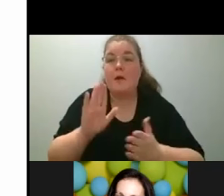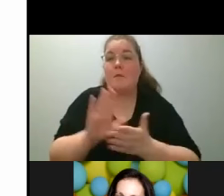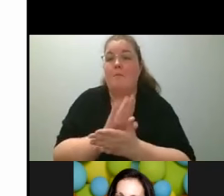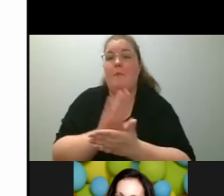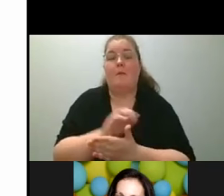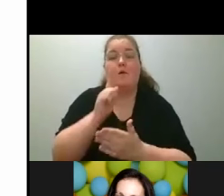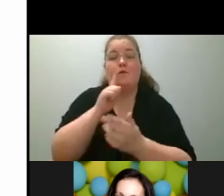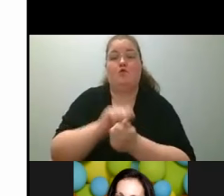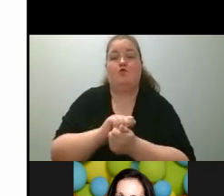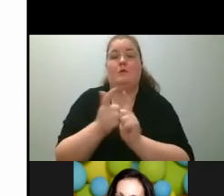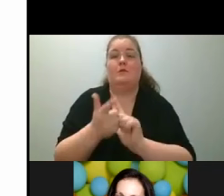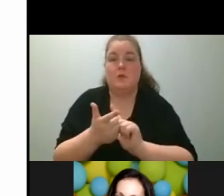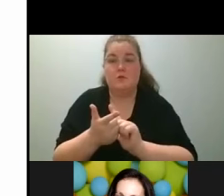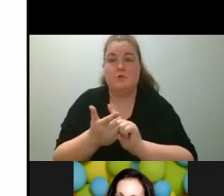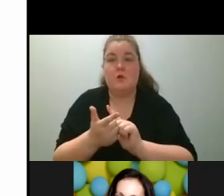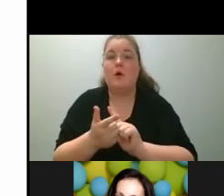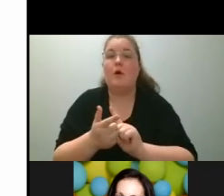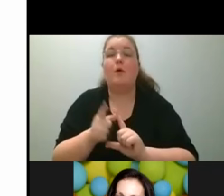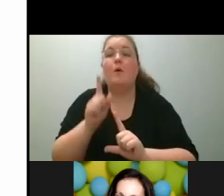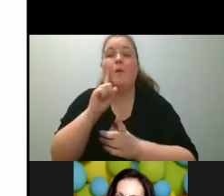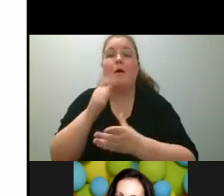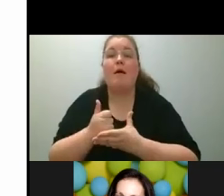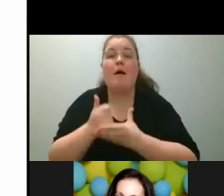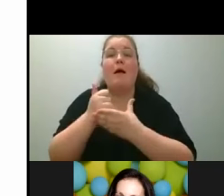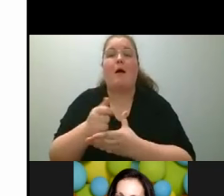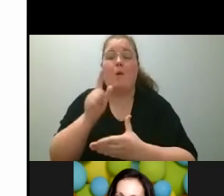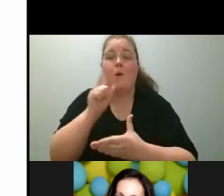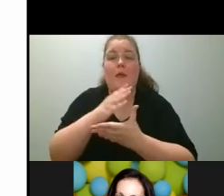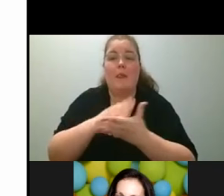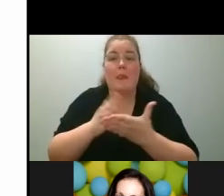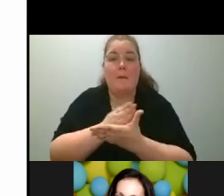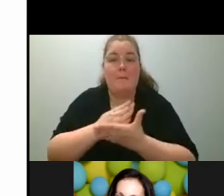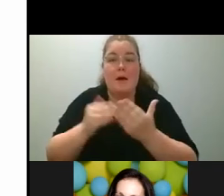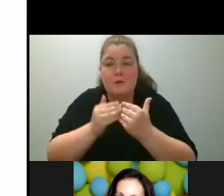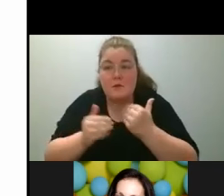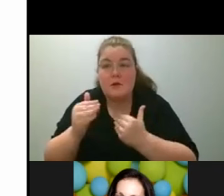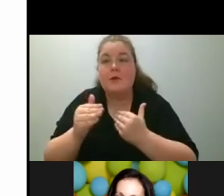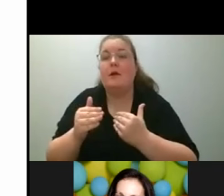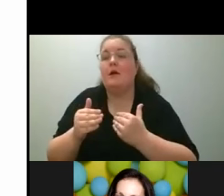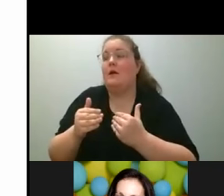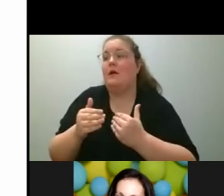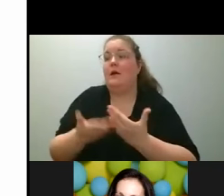this is going to help with your budget going further, increasing your impact in the community.